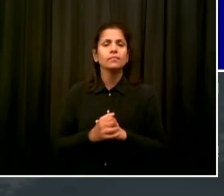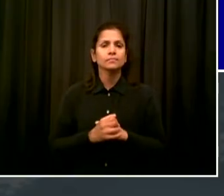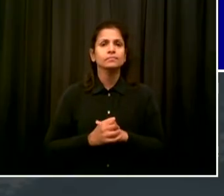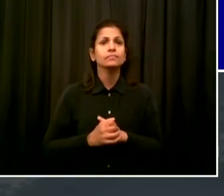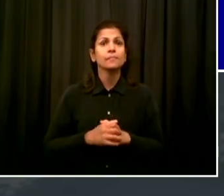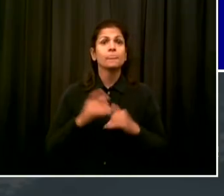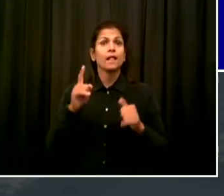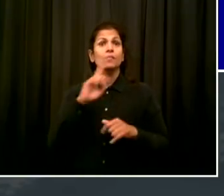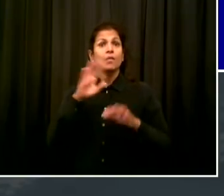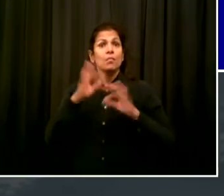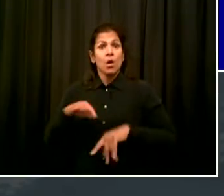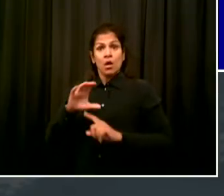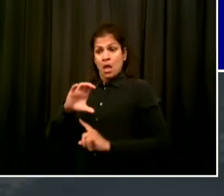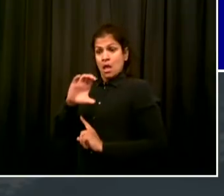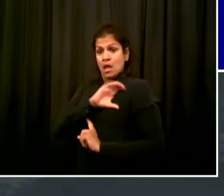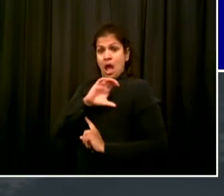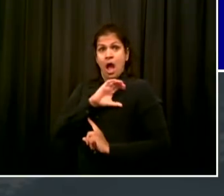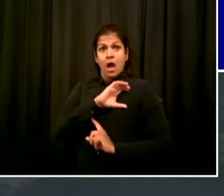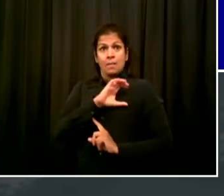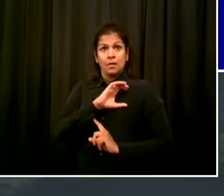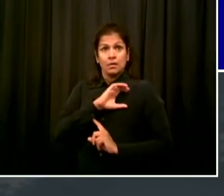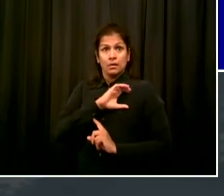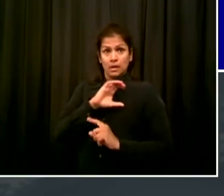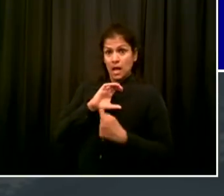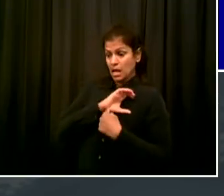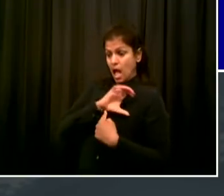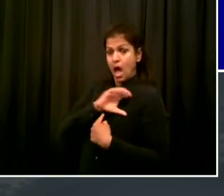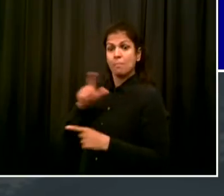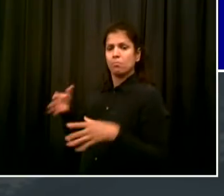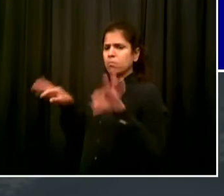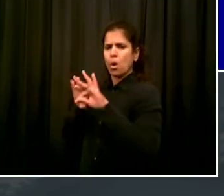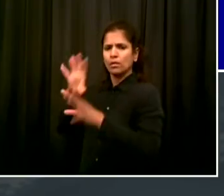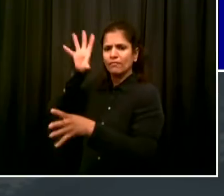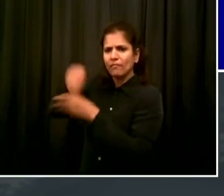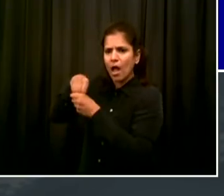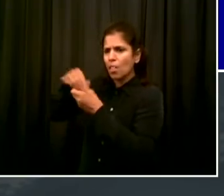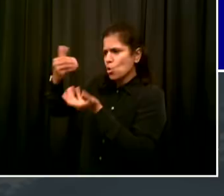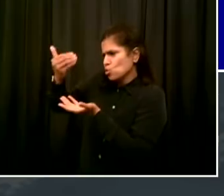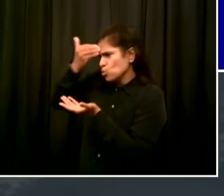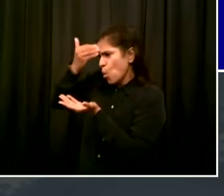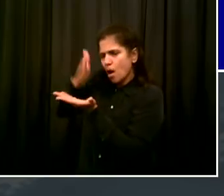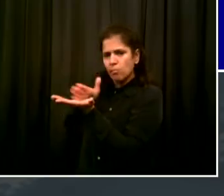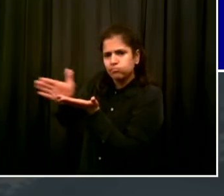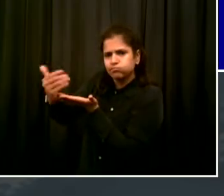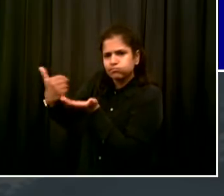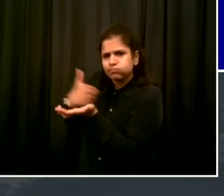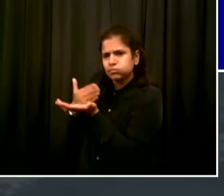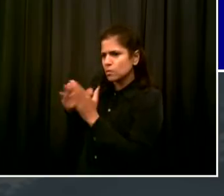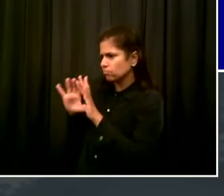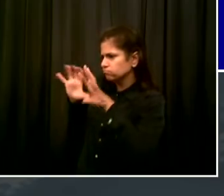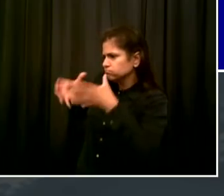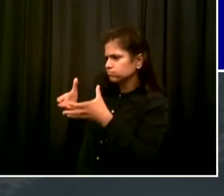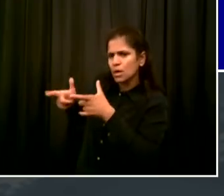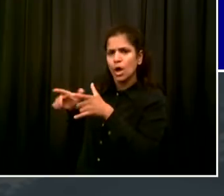INCREASE IN GUN OLVIENE CINEN W YORK CITY . WE MAY BE GOING THROUH GONE OF THE MOST PAINFUL MOMTENS N IOR U HSTIOY RWIH T THIS PANDEMIC AND PROFOUND SOCIAL